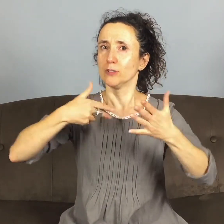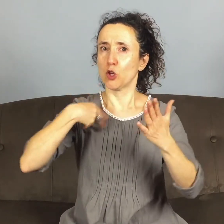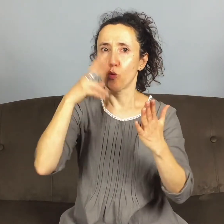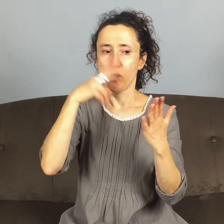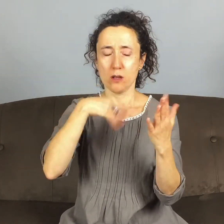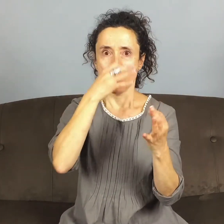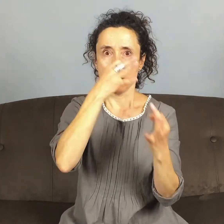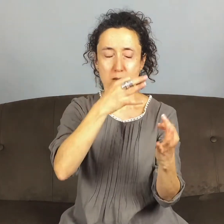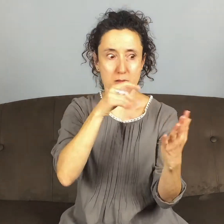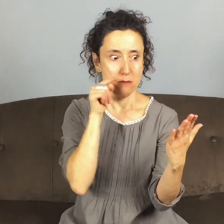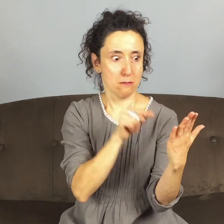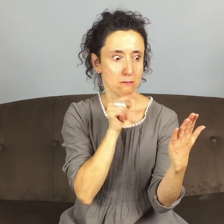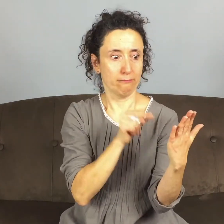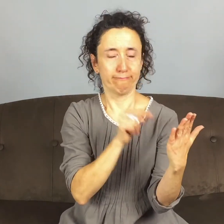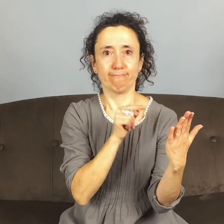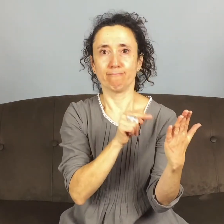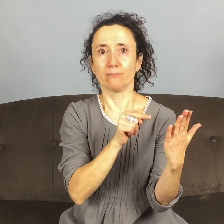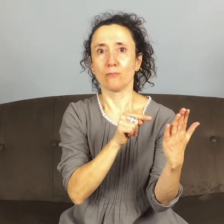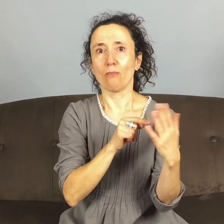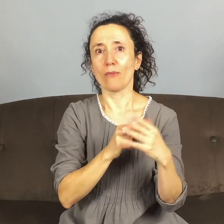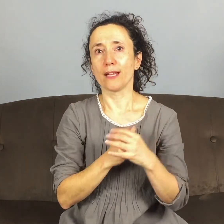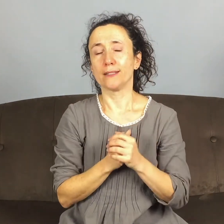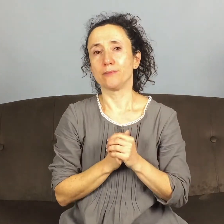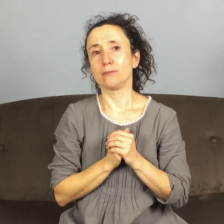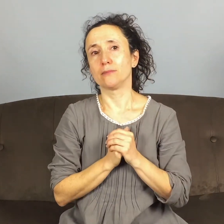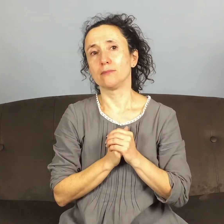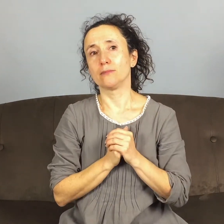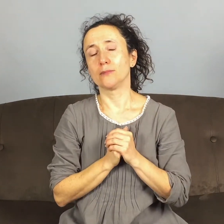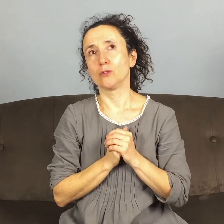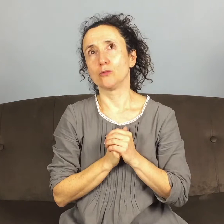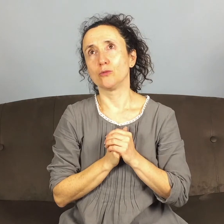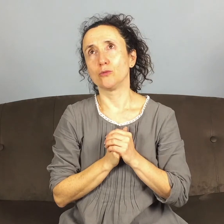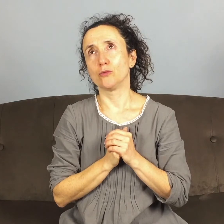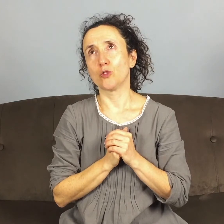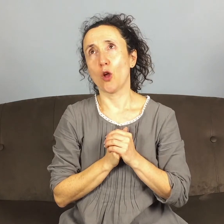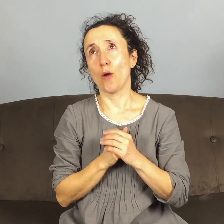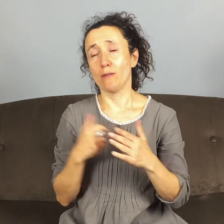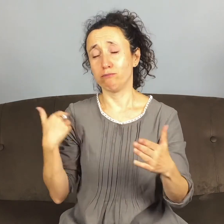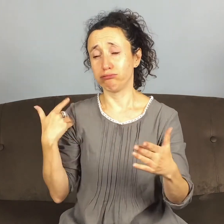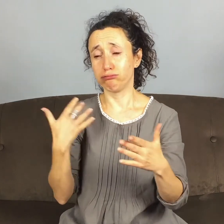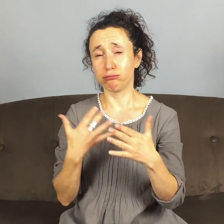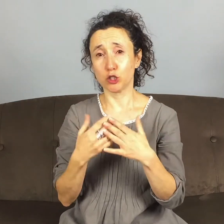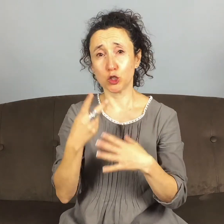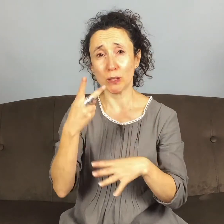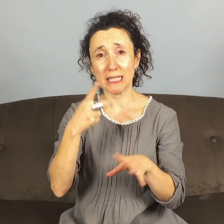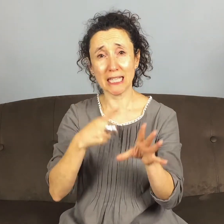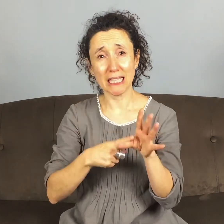a visual style and suit our use of BSL and it was “Contractions” that I wanted to do.